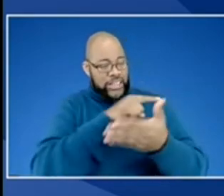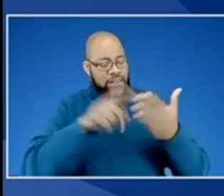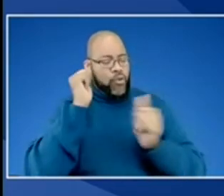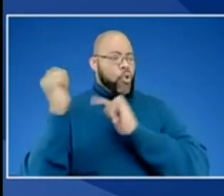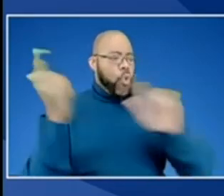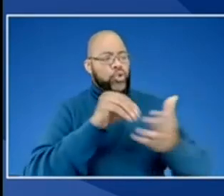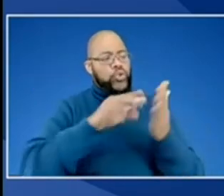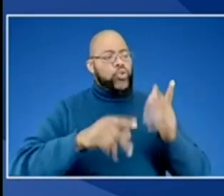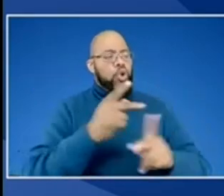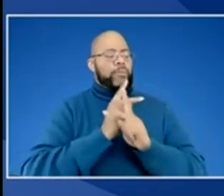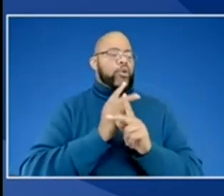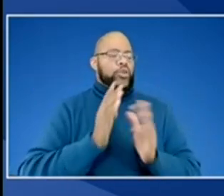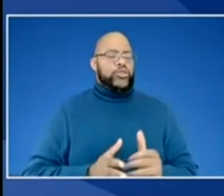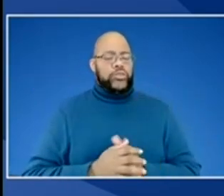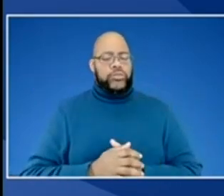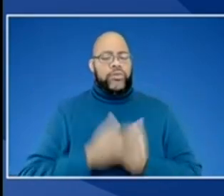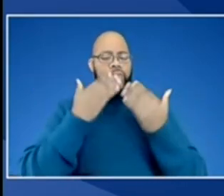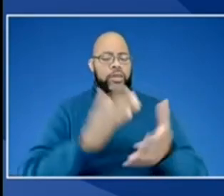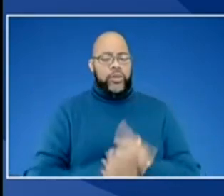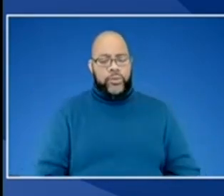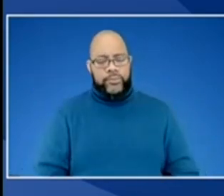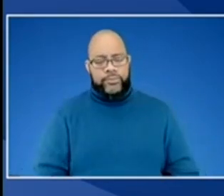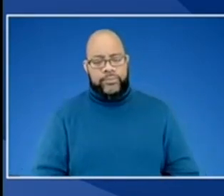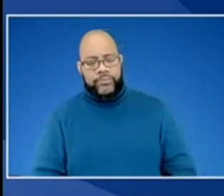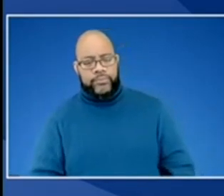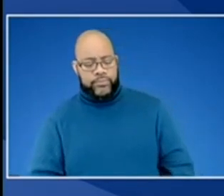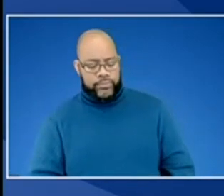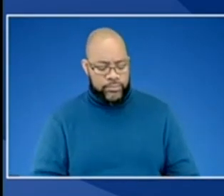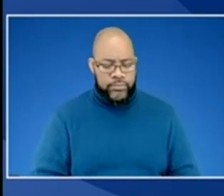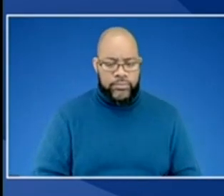borrowers. Thank you. Thank you, Sabrina.